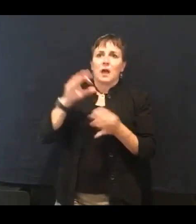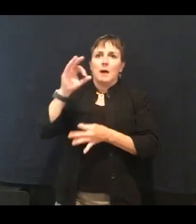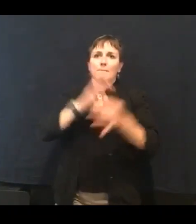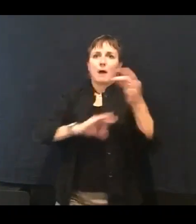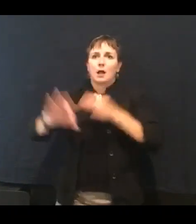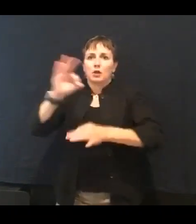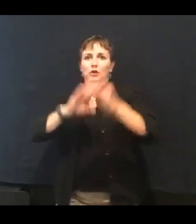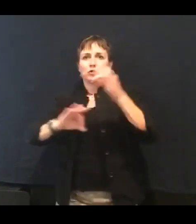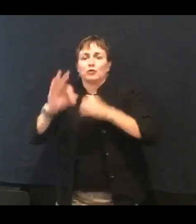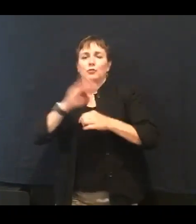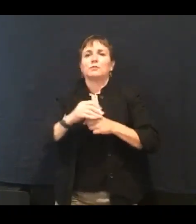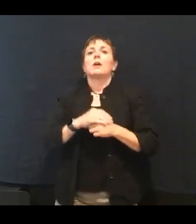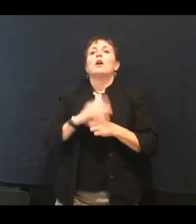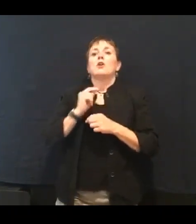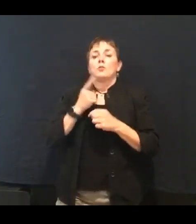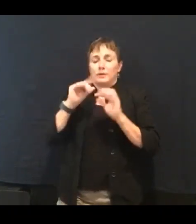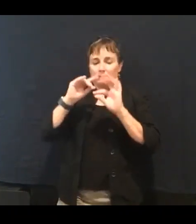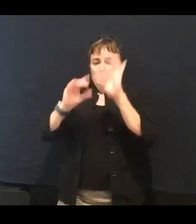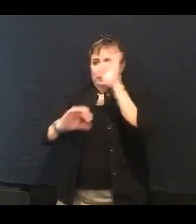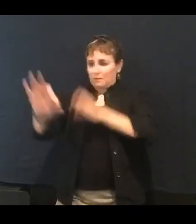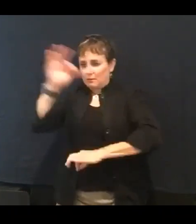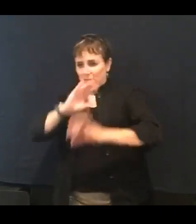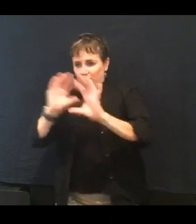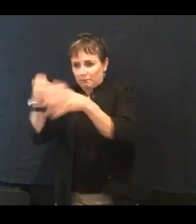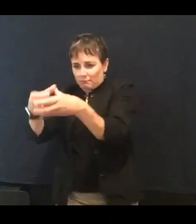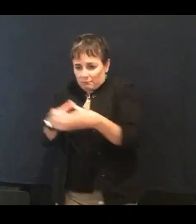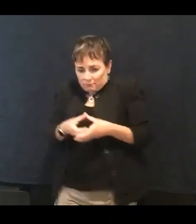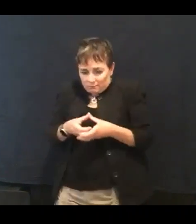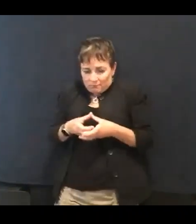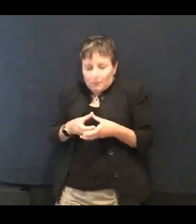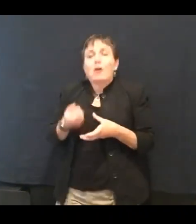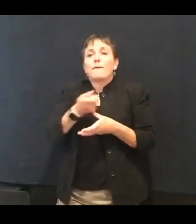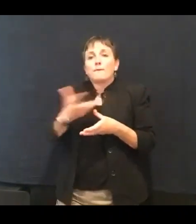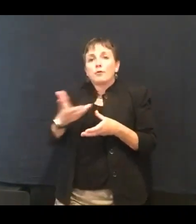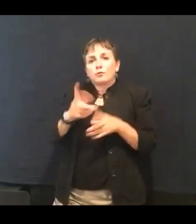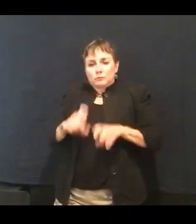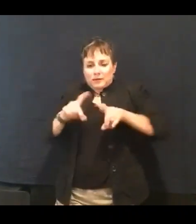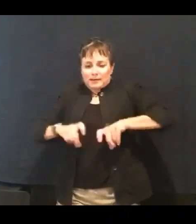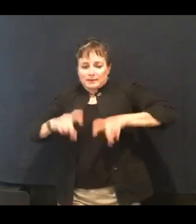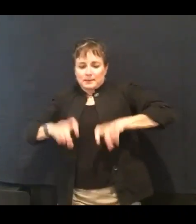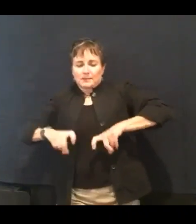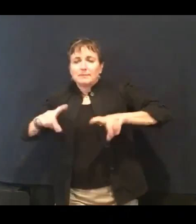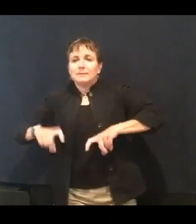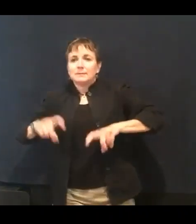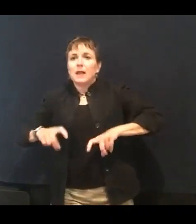a small handful of candidates to test individually. Eventually,